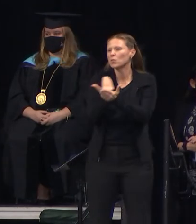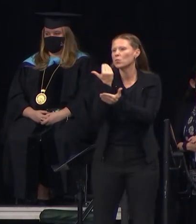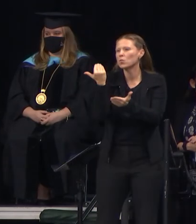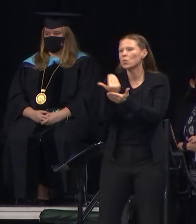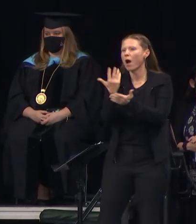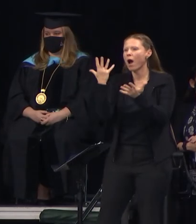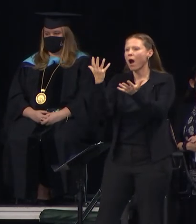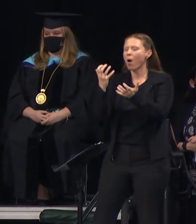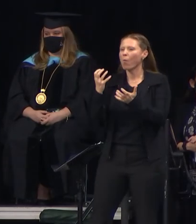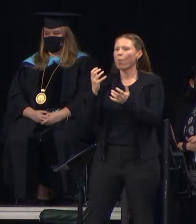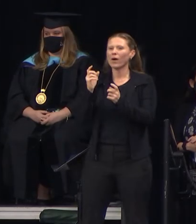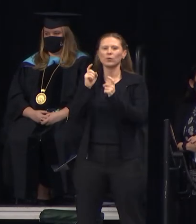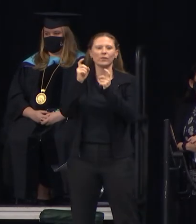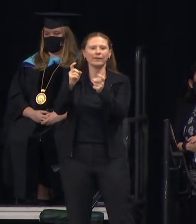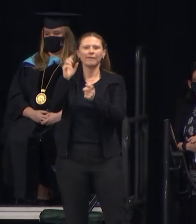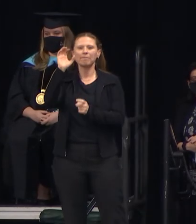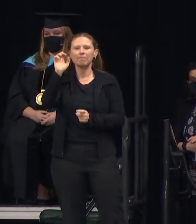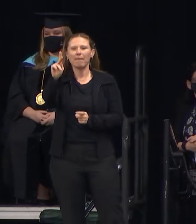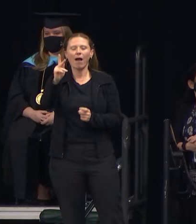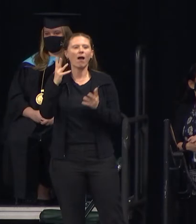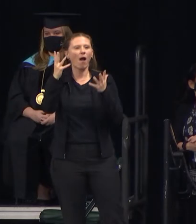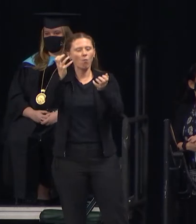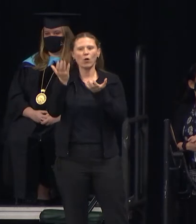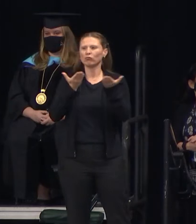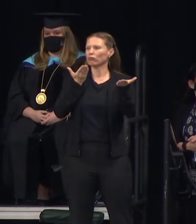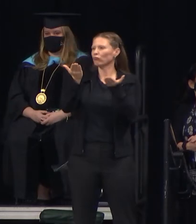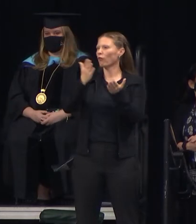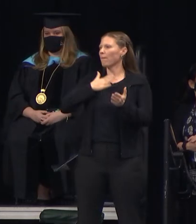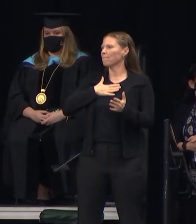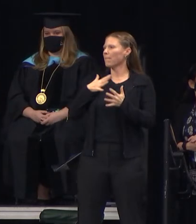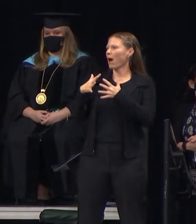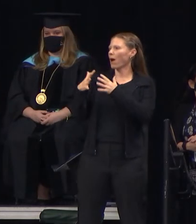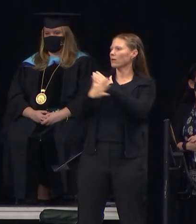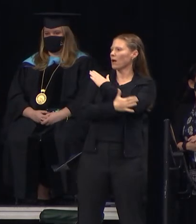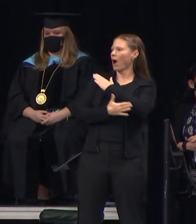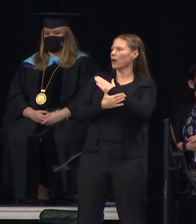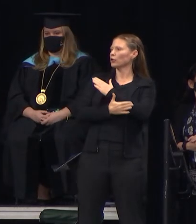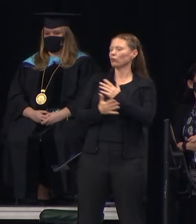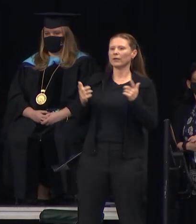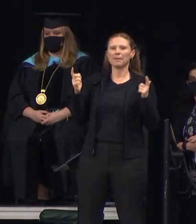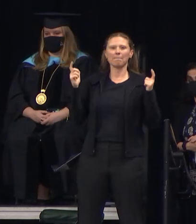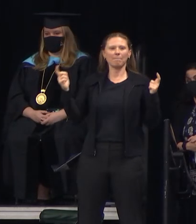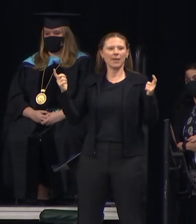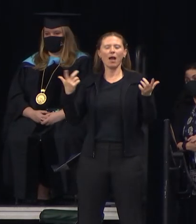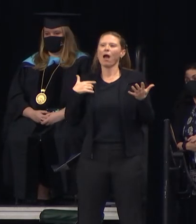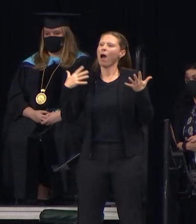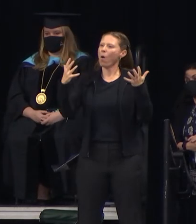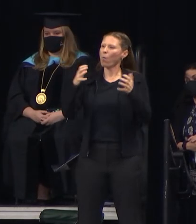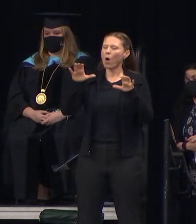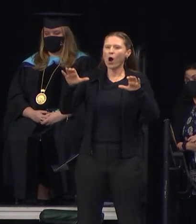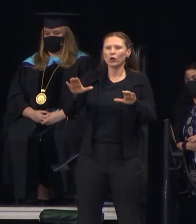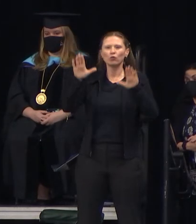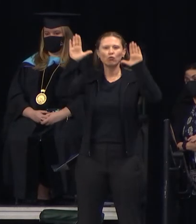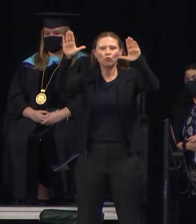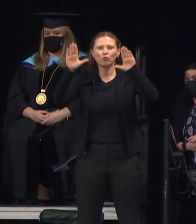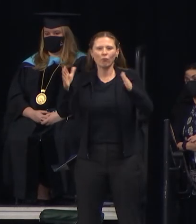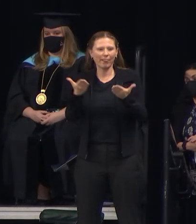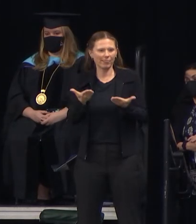"I want to give back." "I want to serve my country in a big way." "I want to do great things."